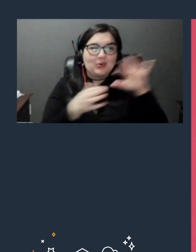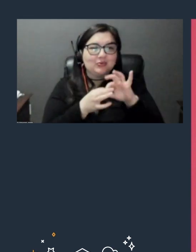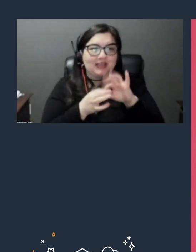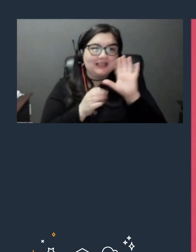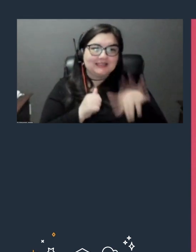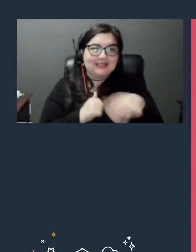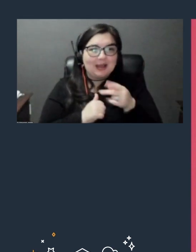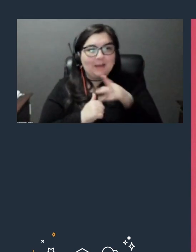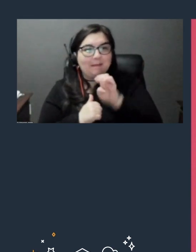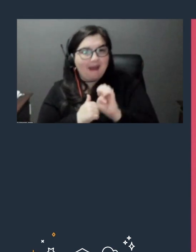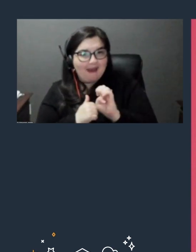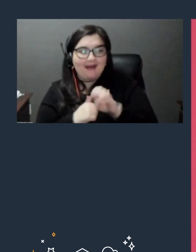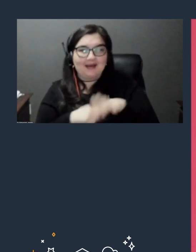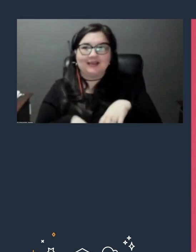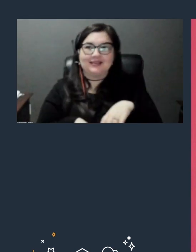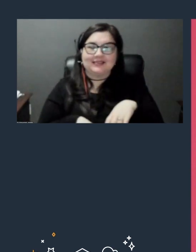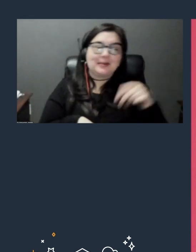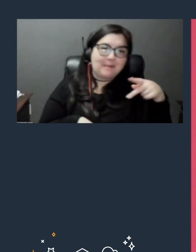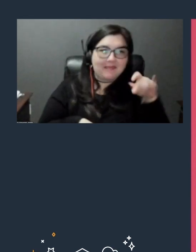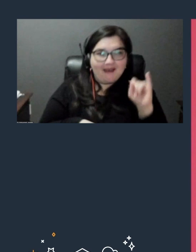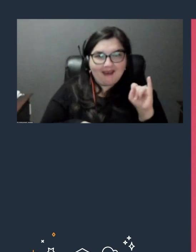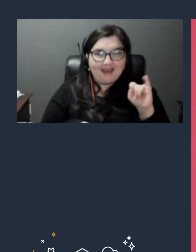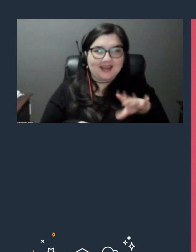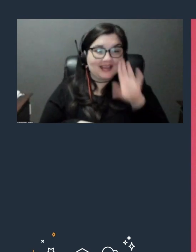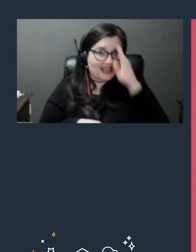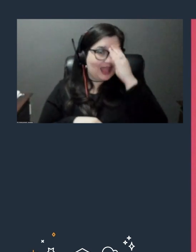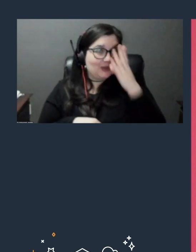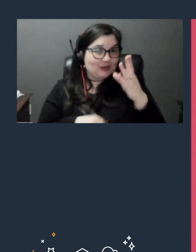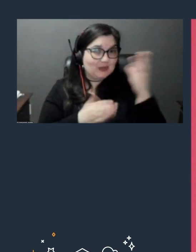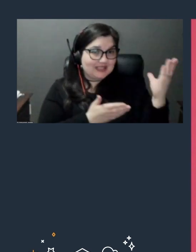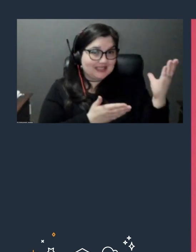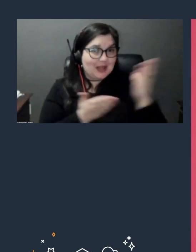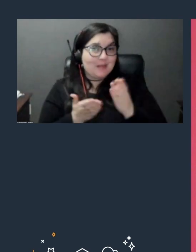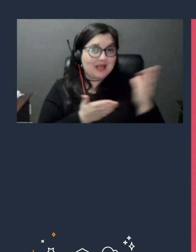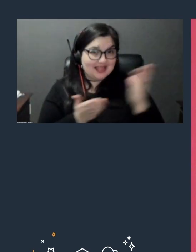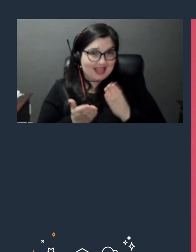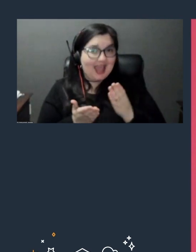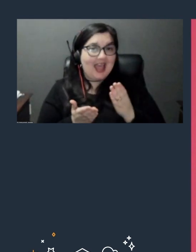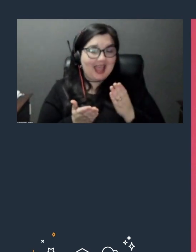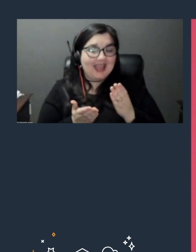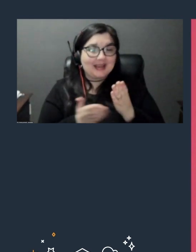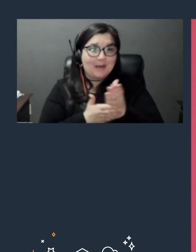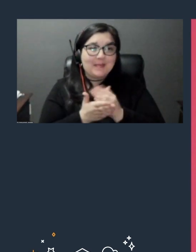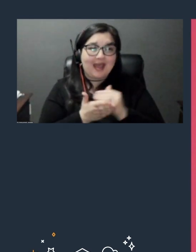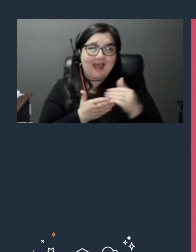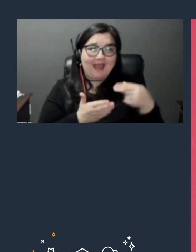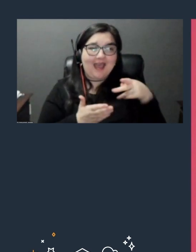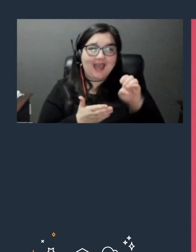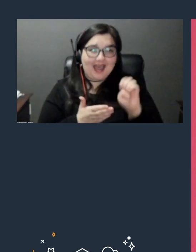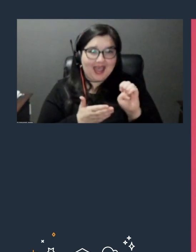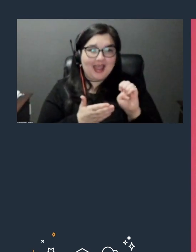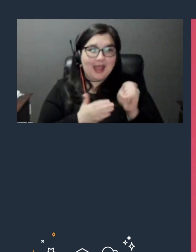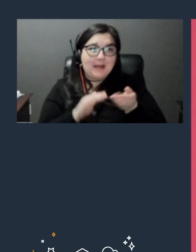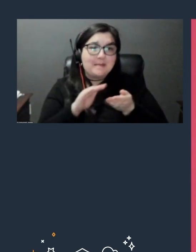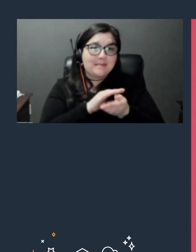and so this is the our supplier for pies here at Pi Day is Baked From The Hart. Baked From The Hart Pies in Seattle